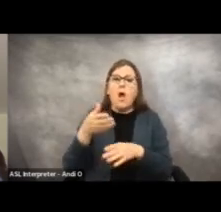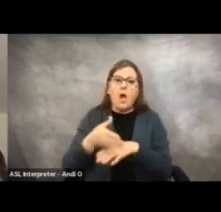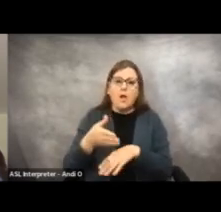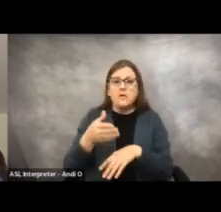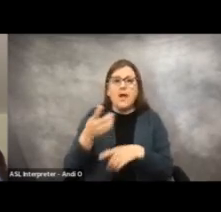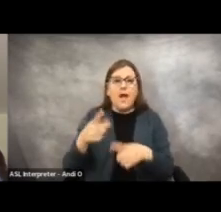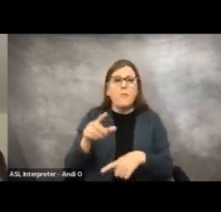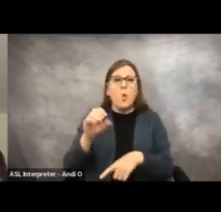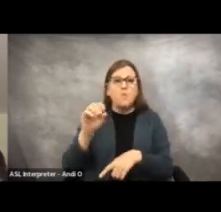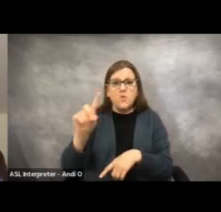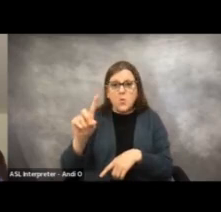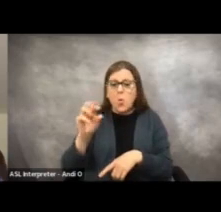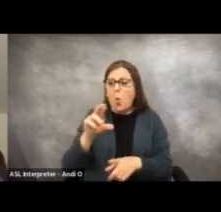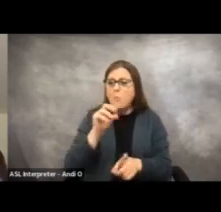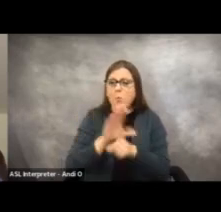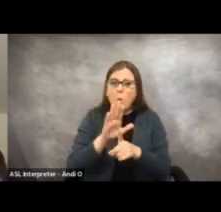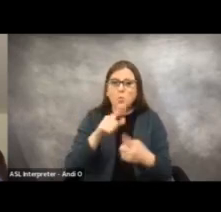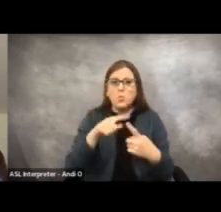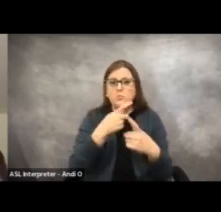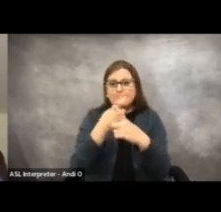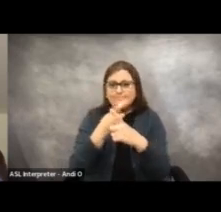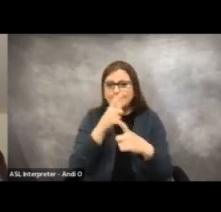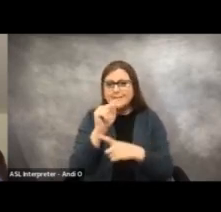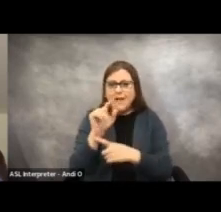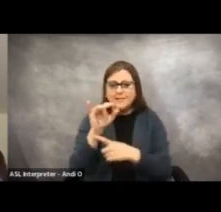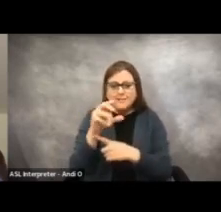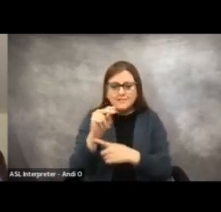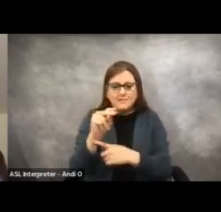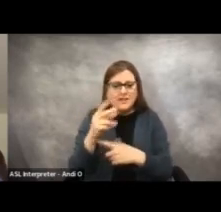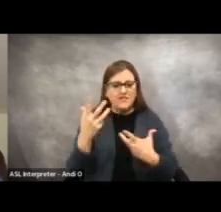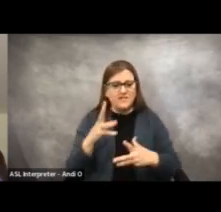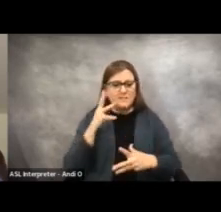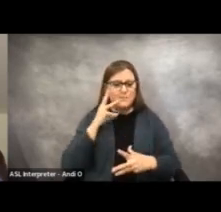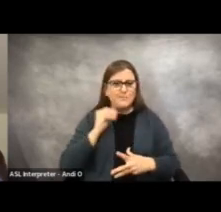toxins, having had a stroke, prior infections of the brain,